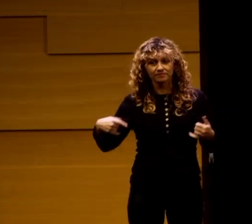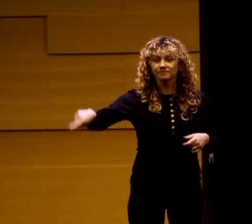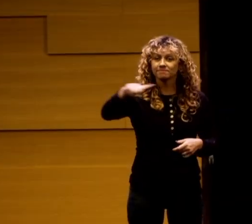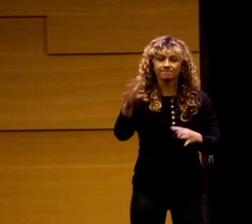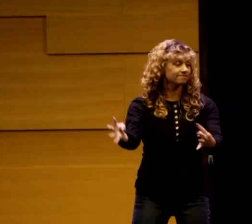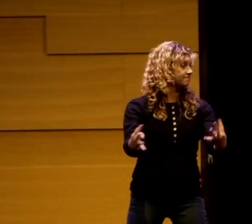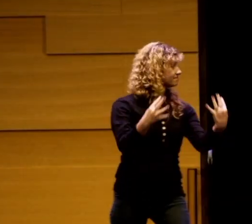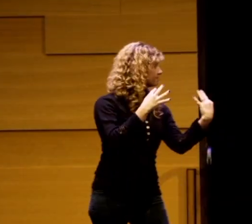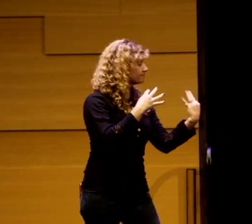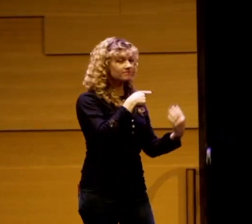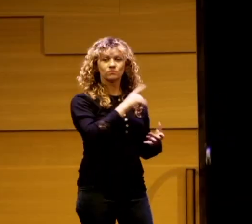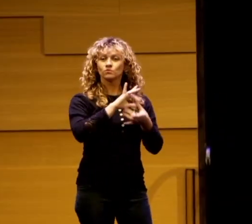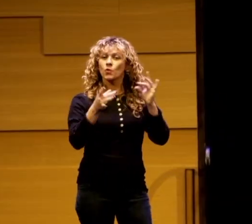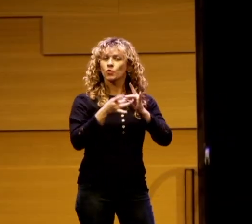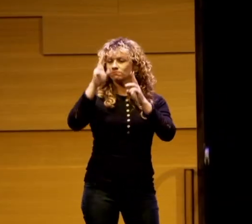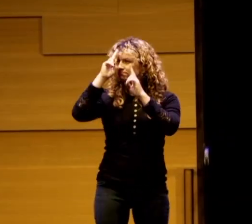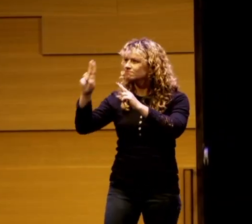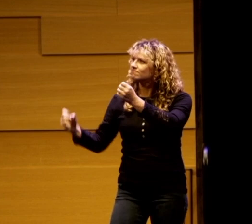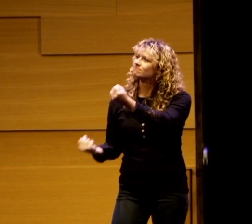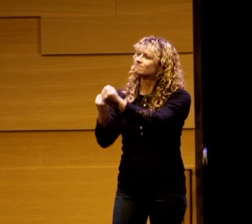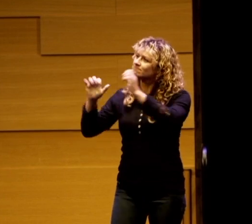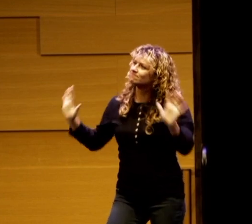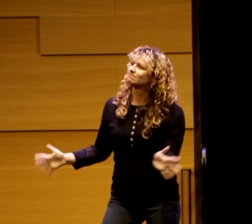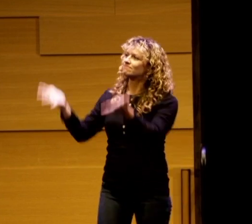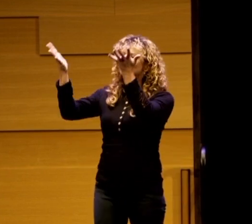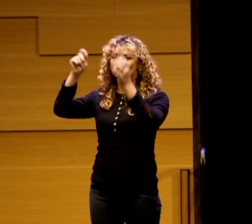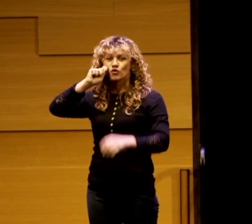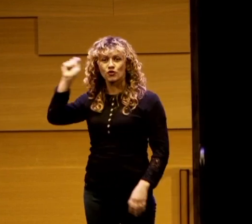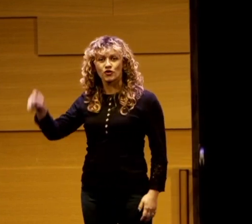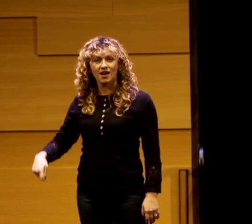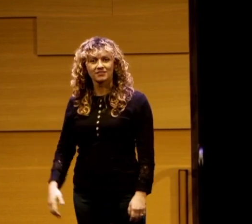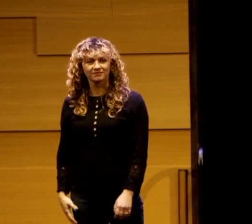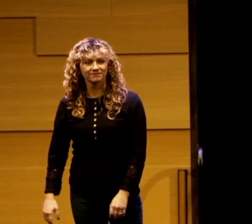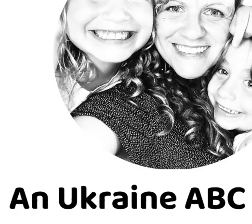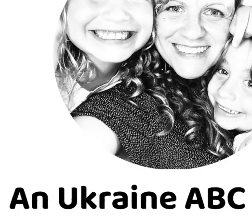Next, you will watch a story that honors and uplifts Ukraine.